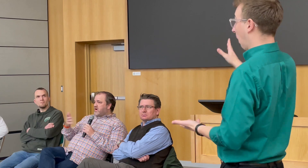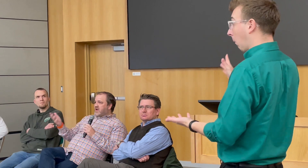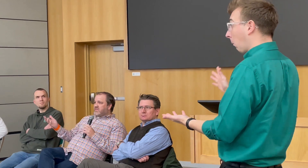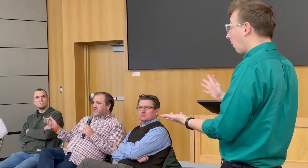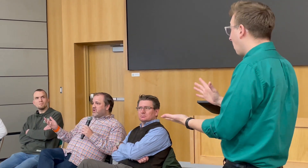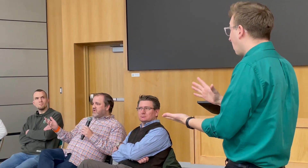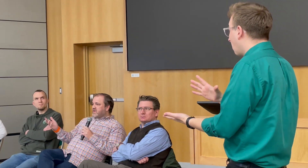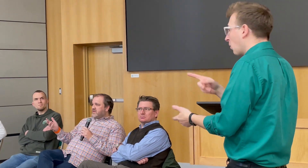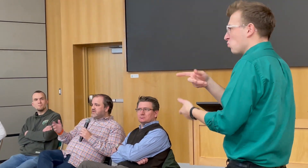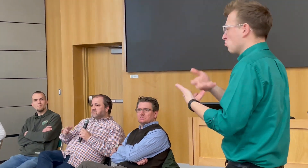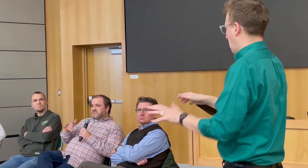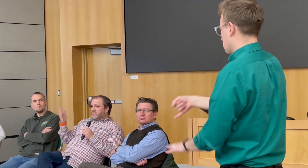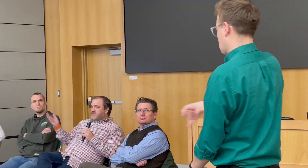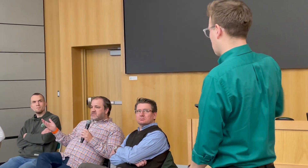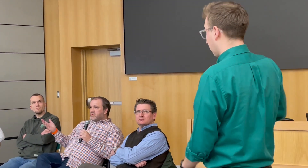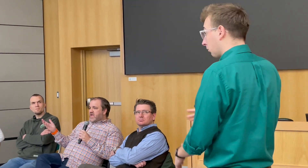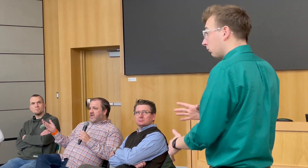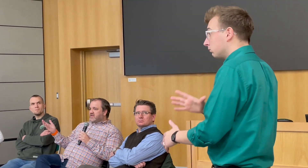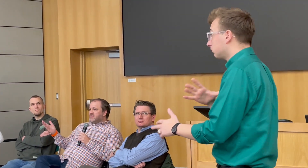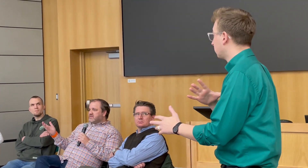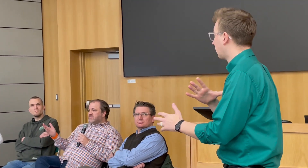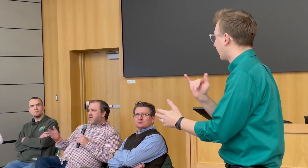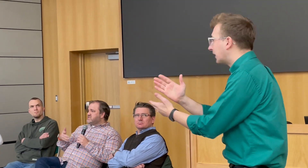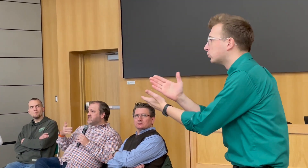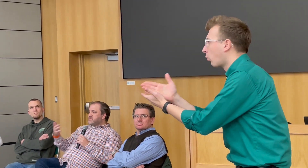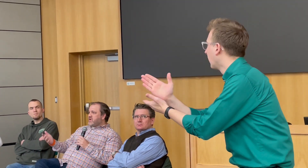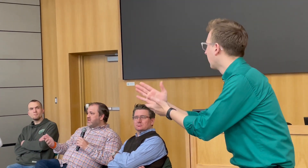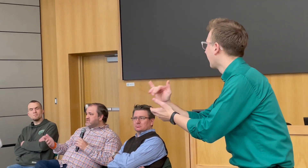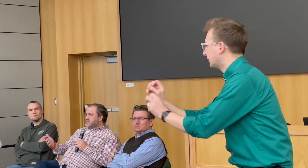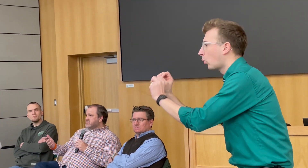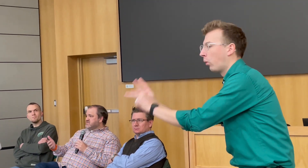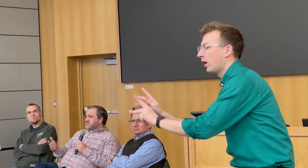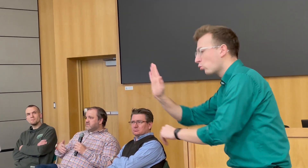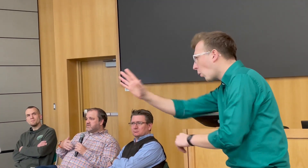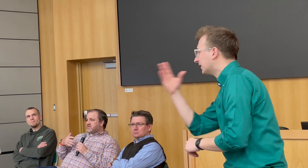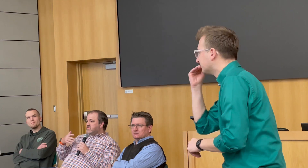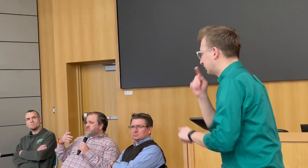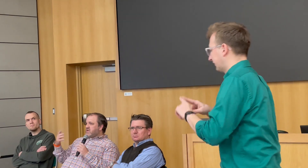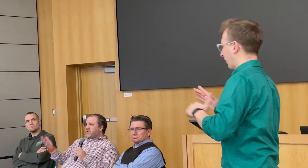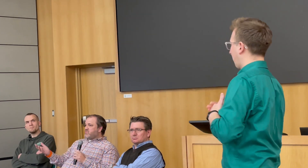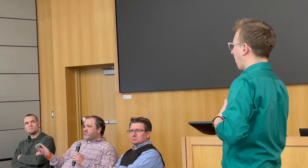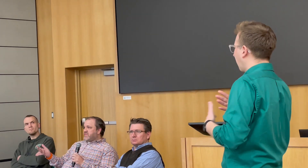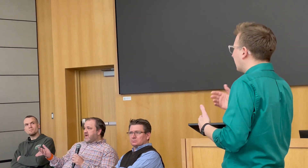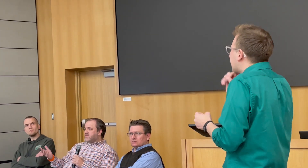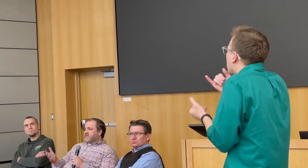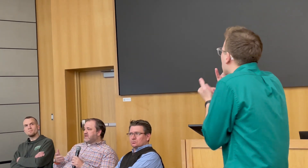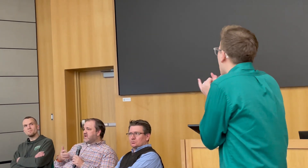want anything to do with it that's okay that's the experience there's nothing wrong with that